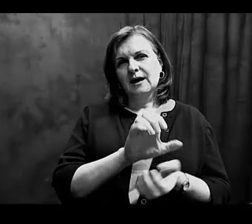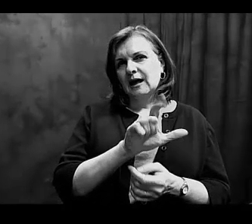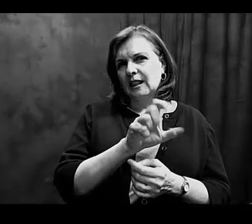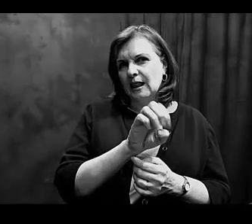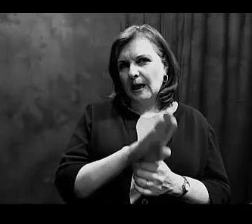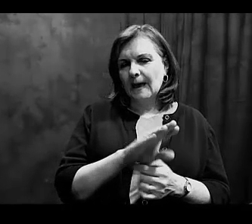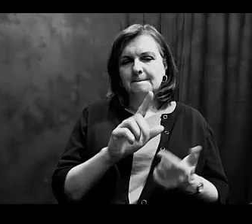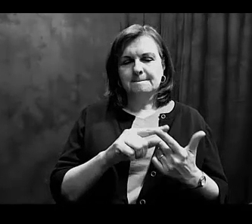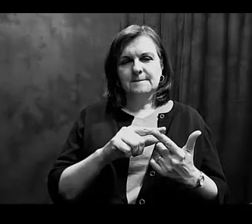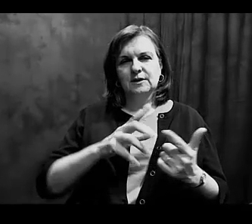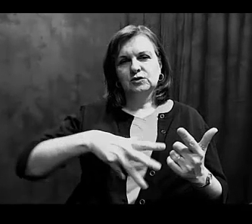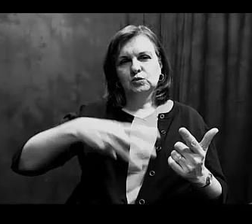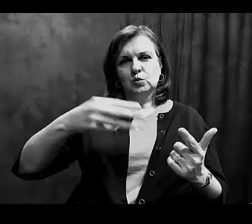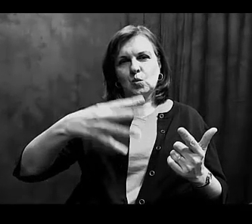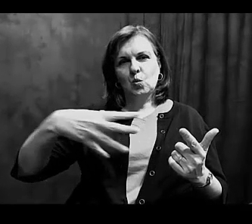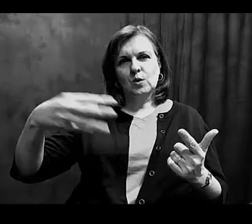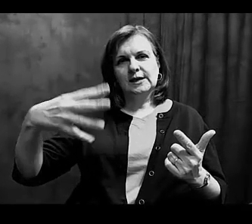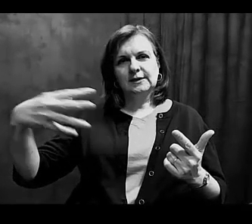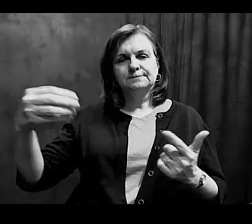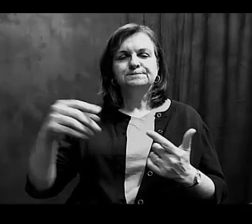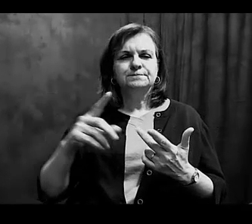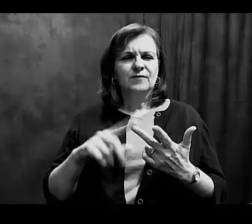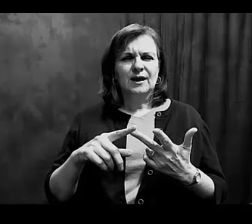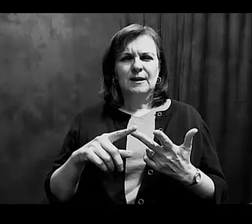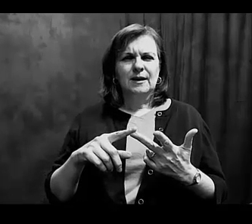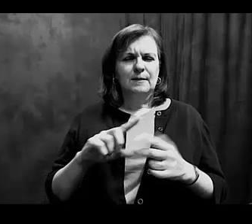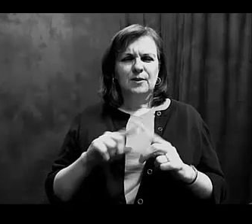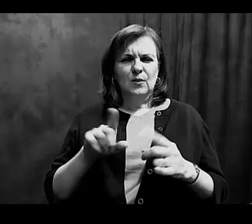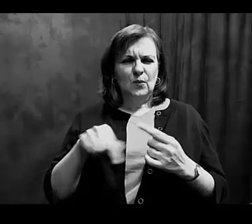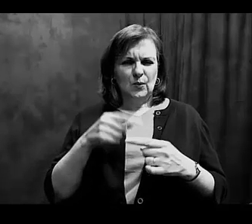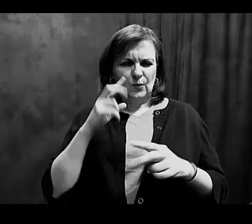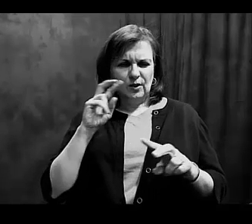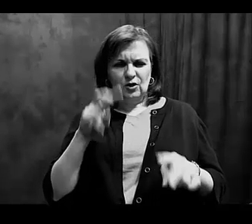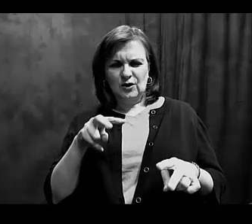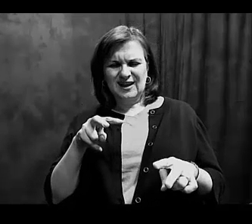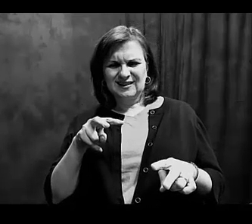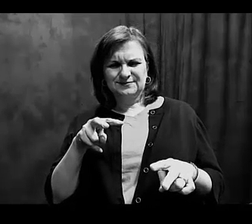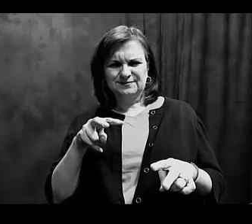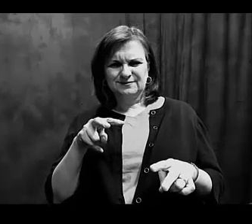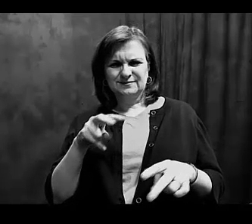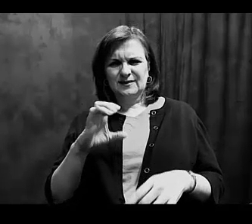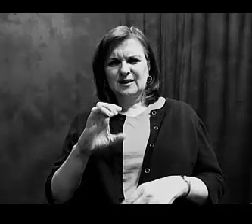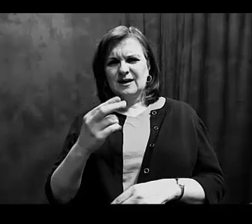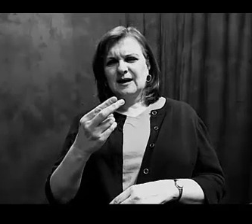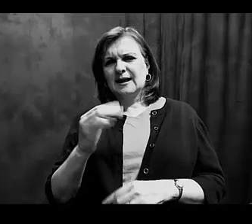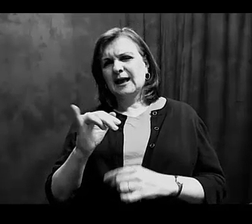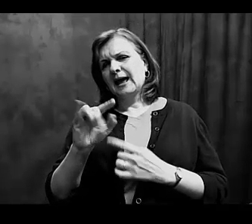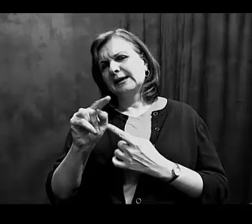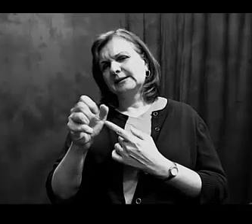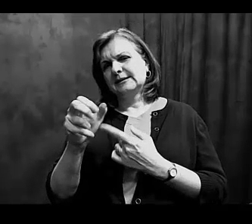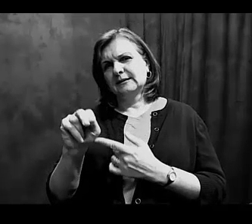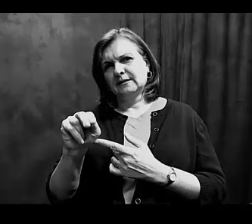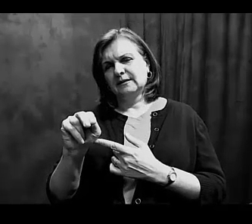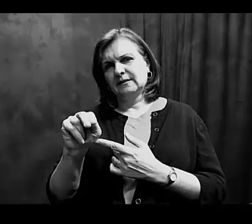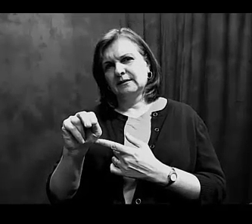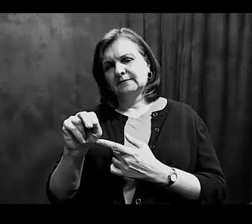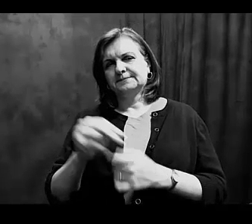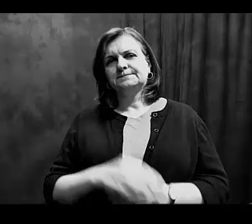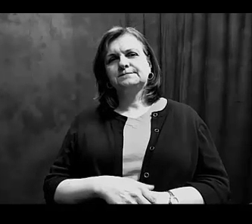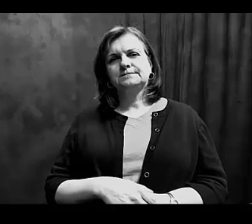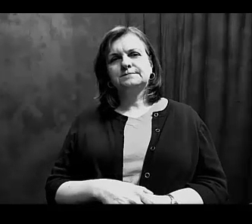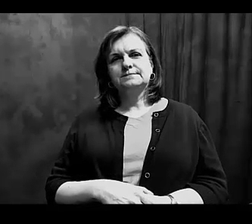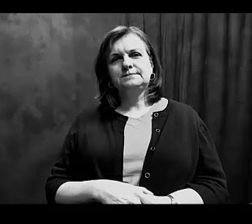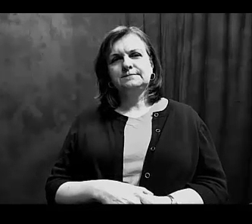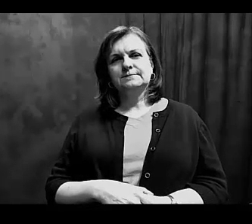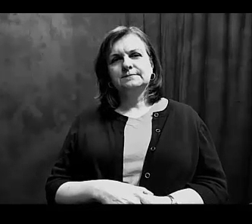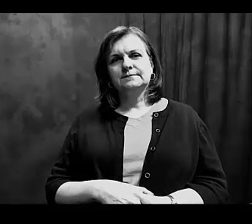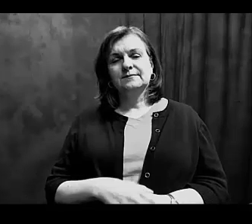familiar with squid and so on but when we look at things like Chiton